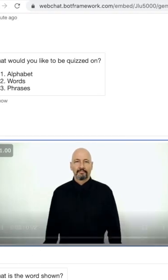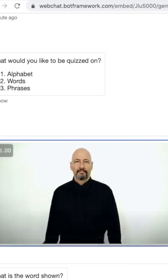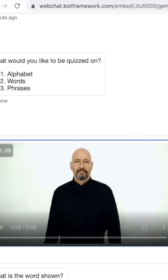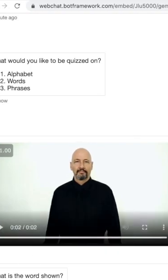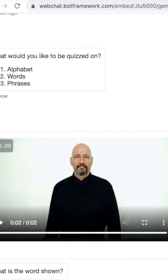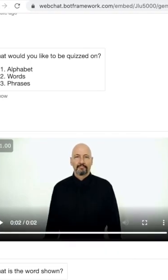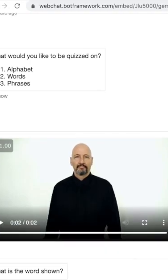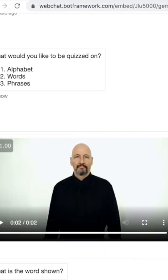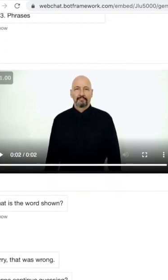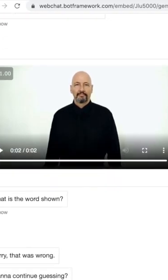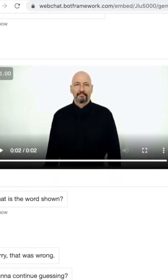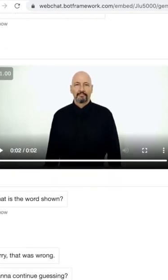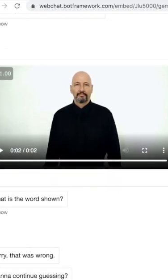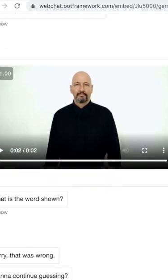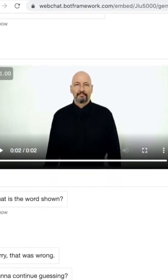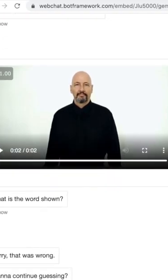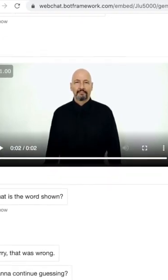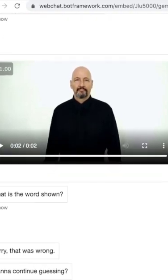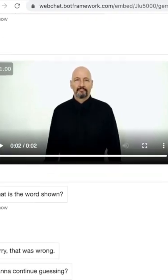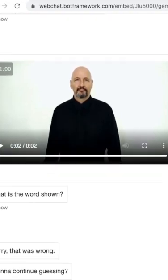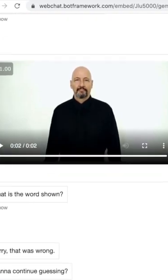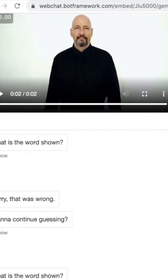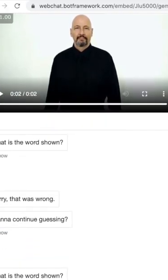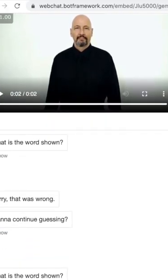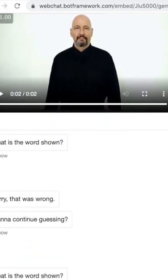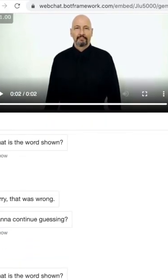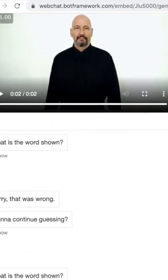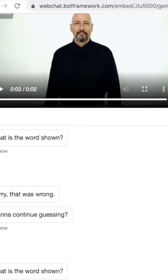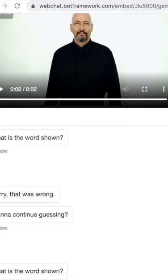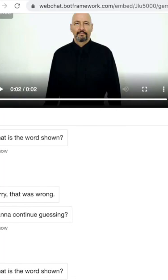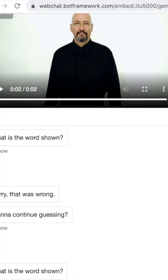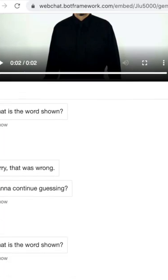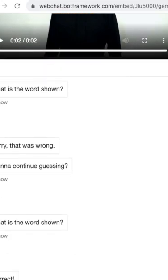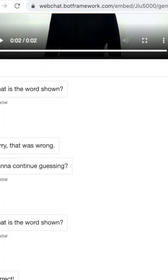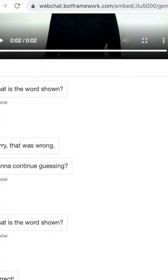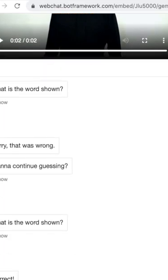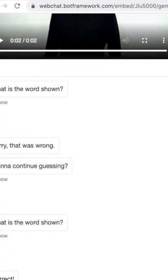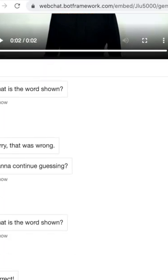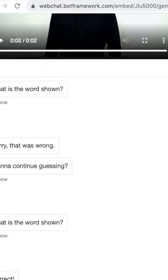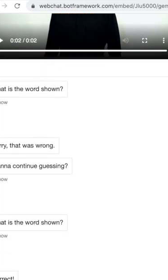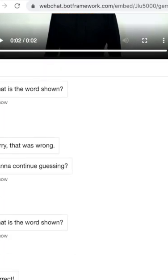Is hospital the answer? Nope, alright, trying again. Is school the answer? Yes it is and that’s the demo.